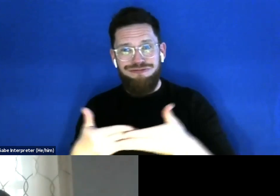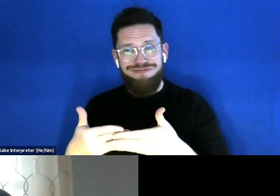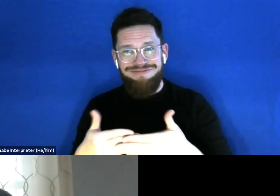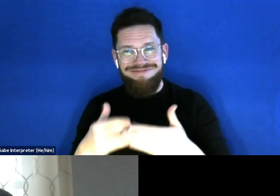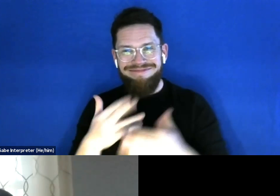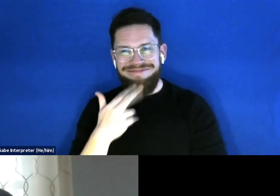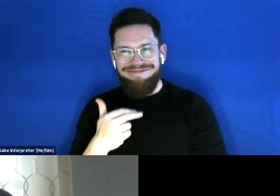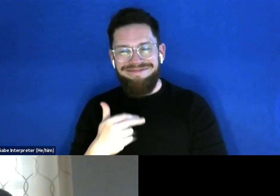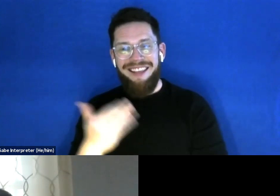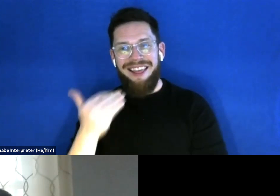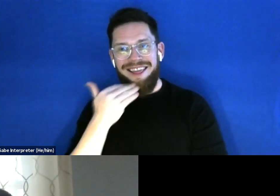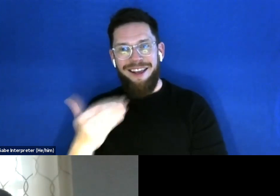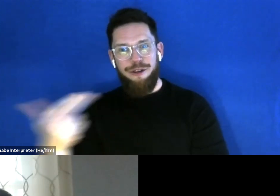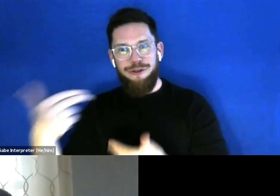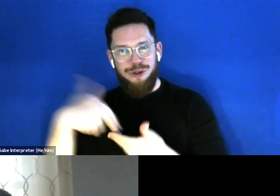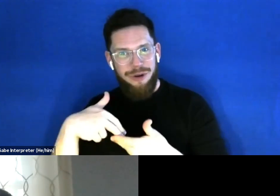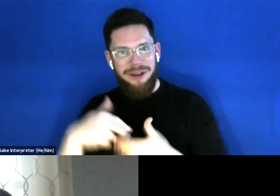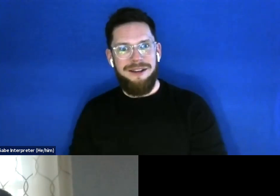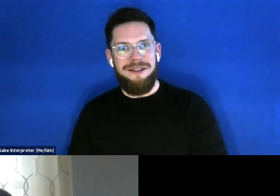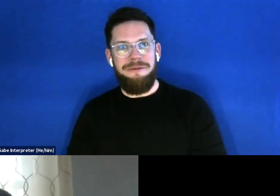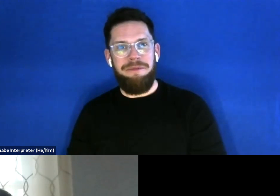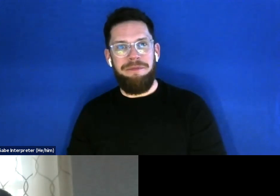Ethan Dolleman: Thank you for joining us and. Ethan Dolleman: towards end of the presentation.